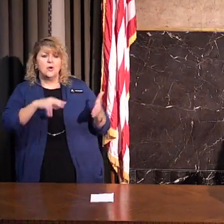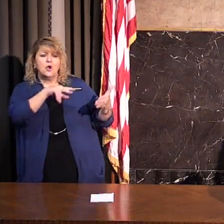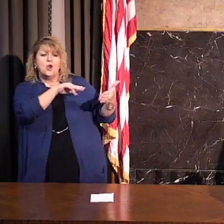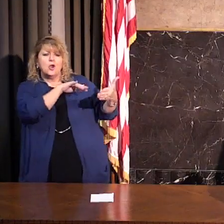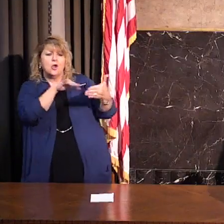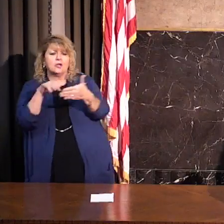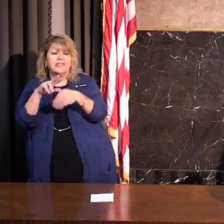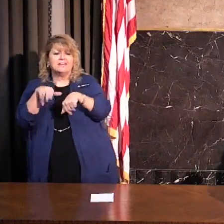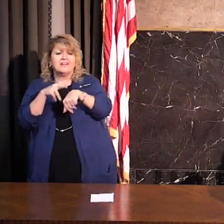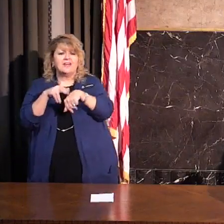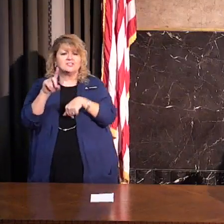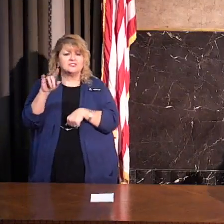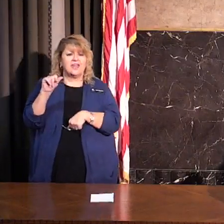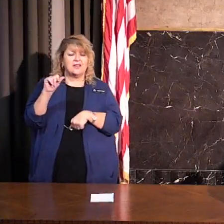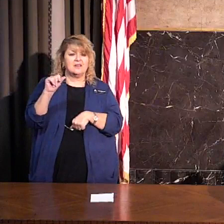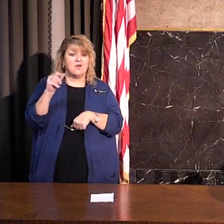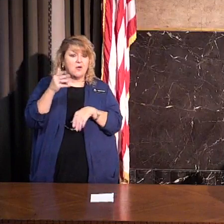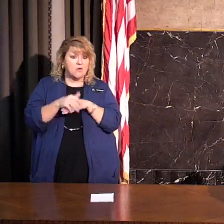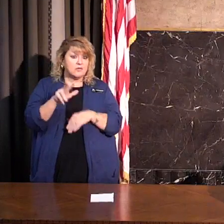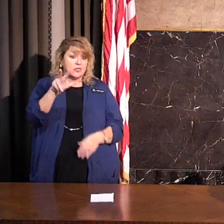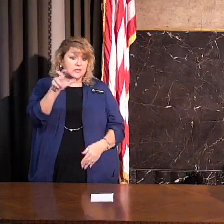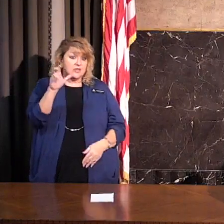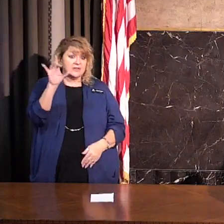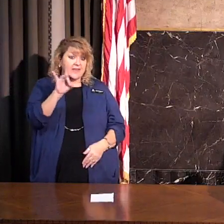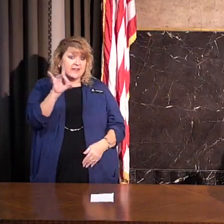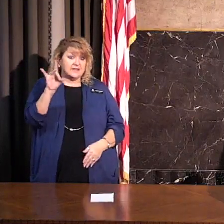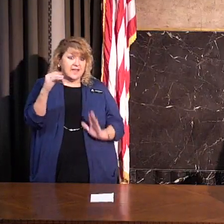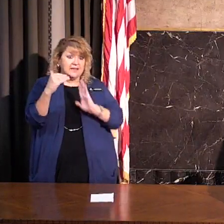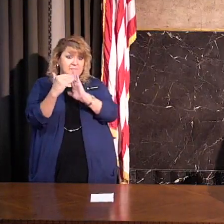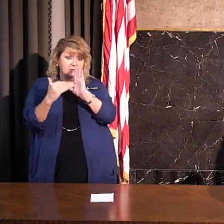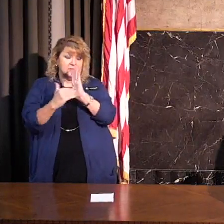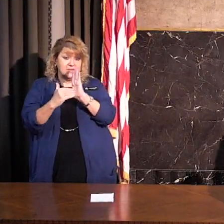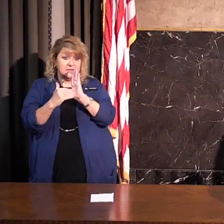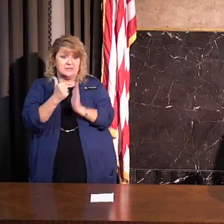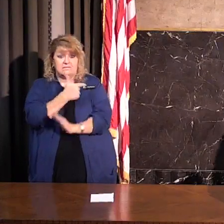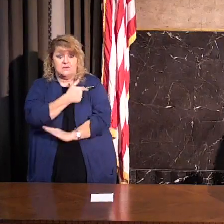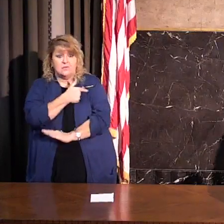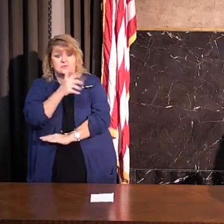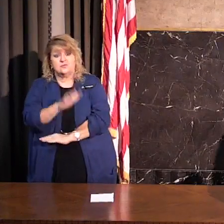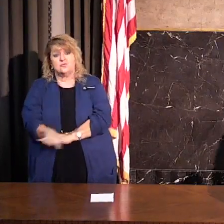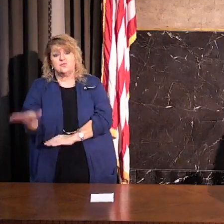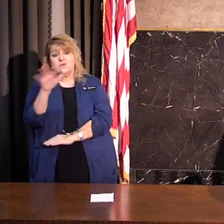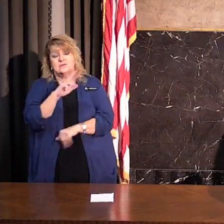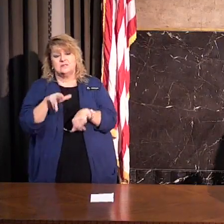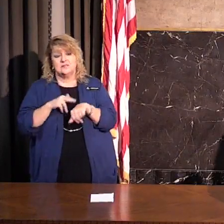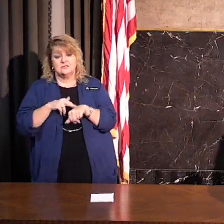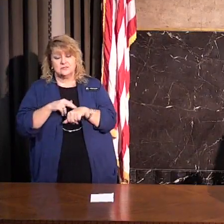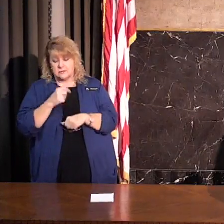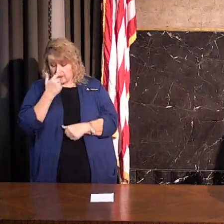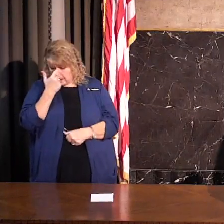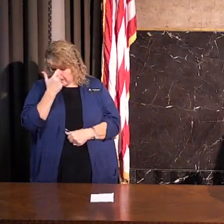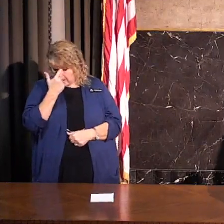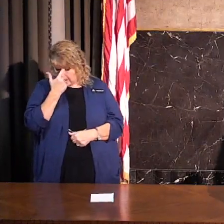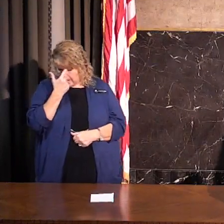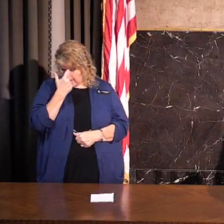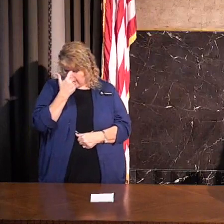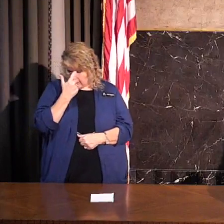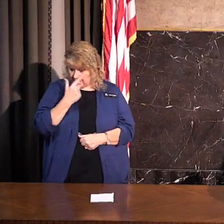data nationally, there's been now over 388 million doses of vaccine administered nationally